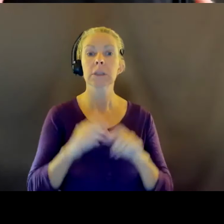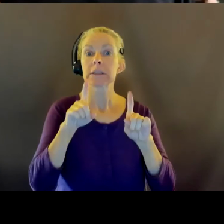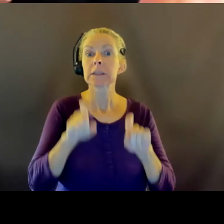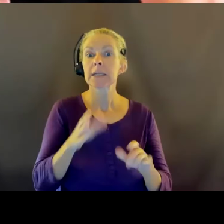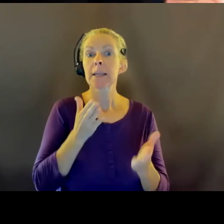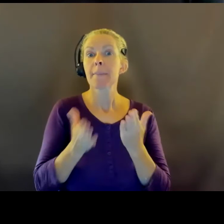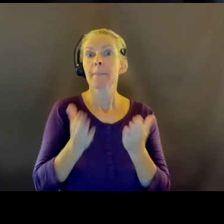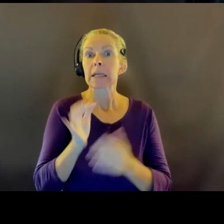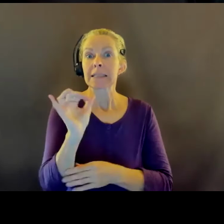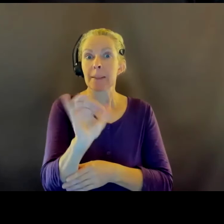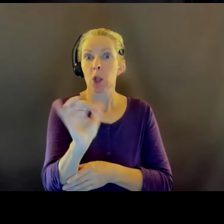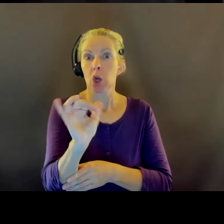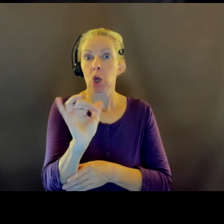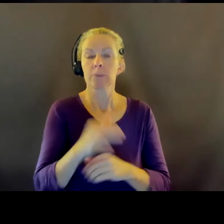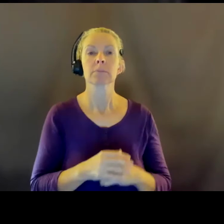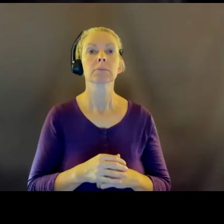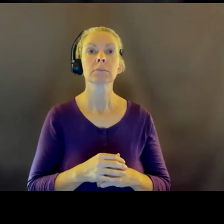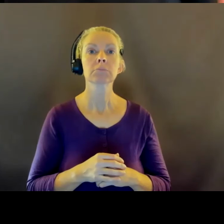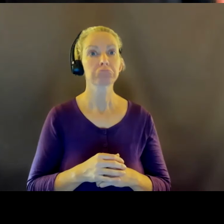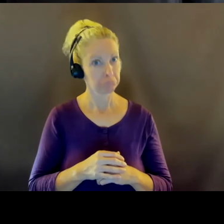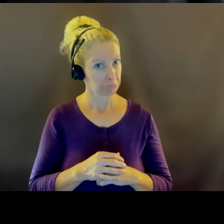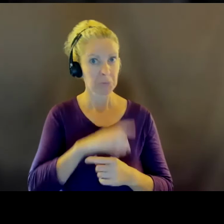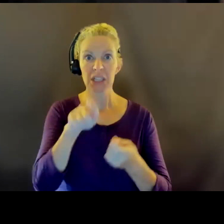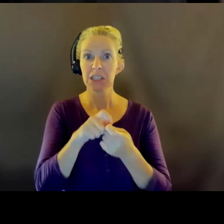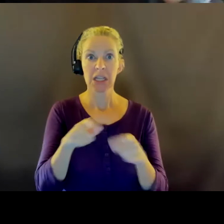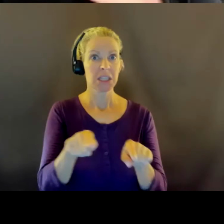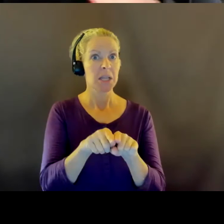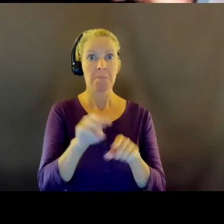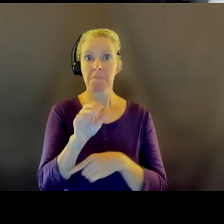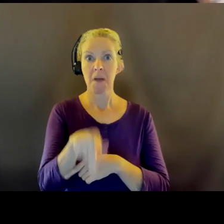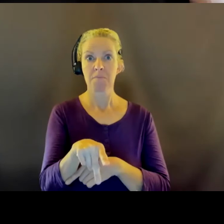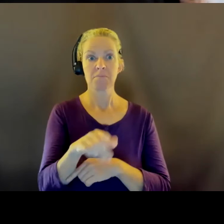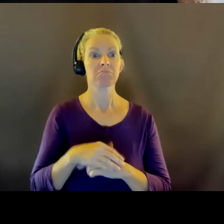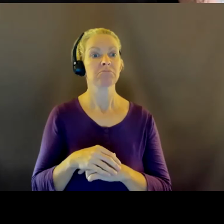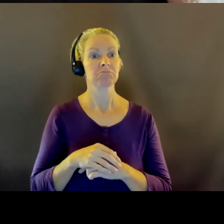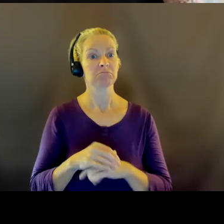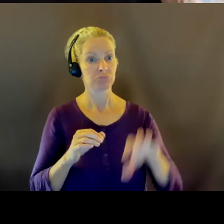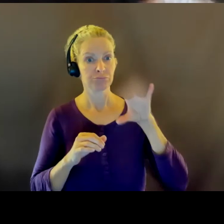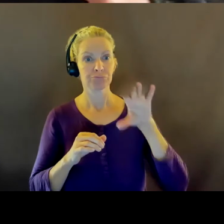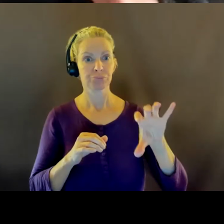We would have had the exact same map on the right-hand side, same set of instructions